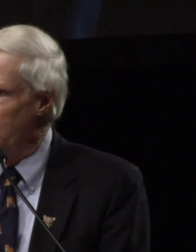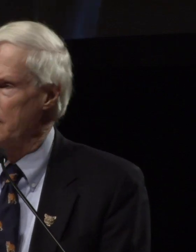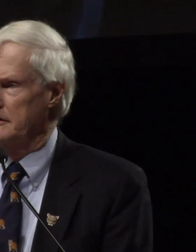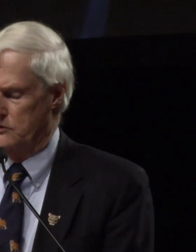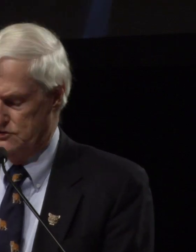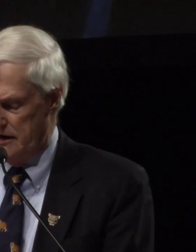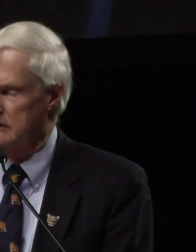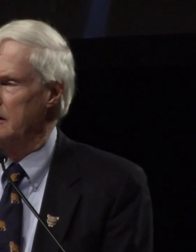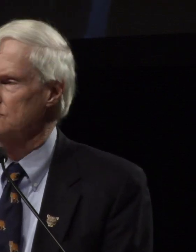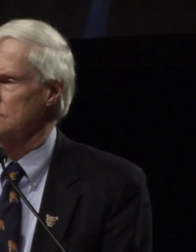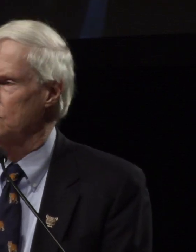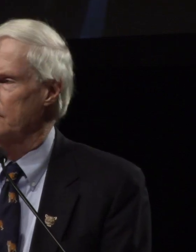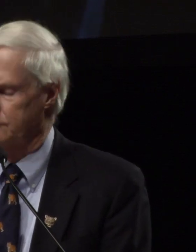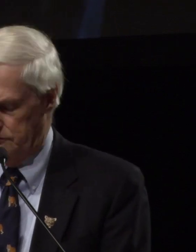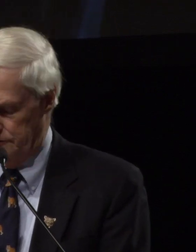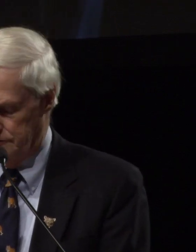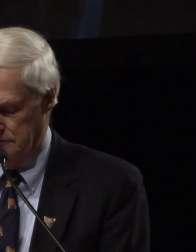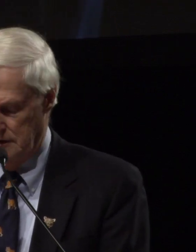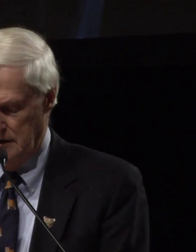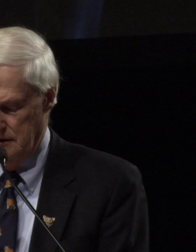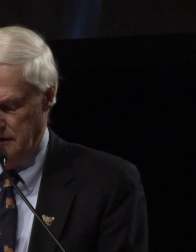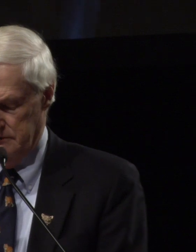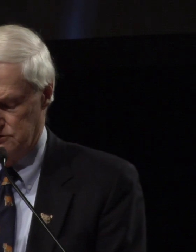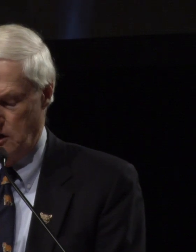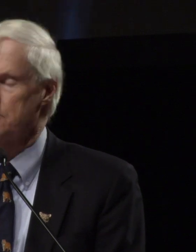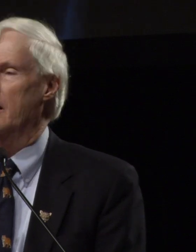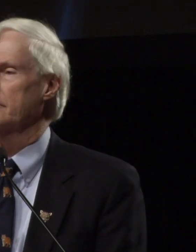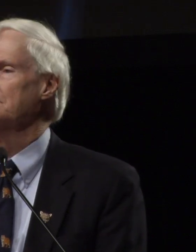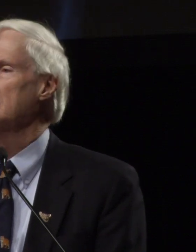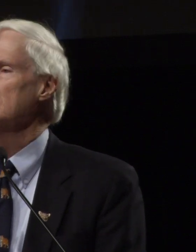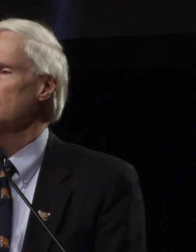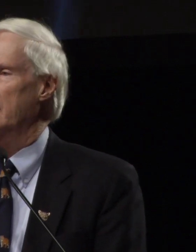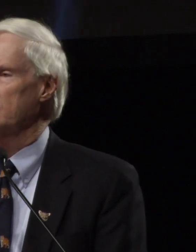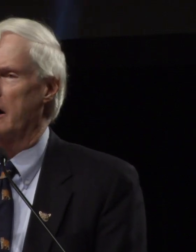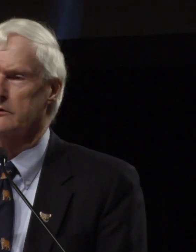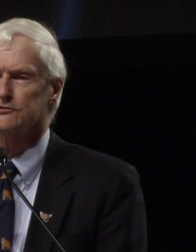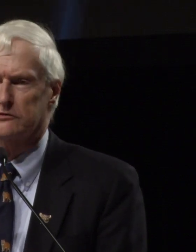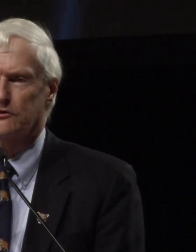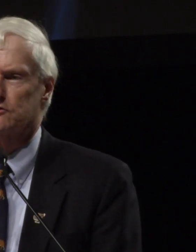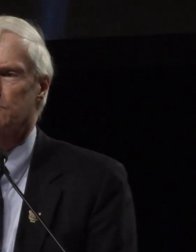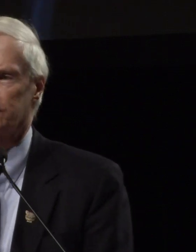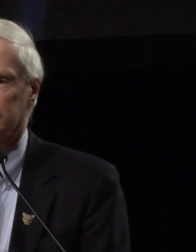DEDICATION TO OUR STUDENTS. I AM SO PROUD TO HAVE THE HONOR OF SERVING AS YOUR PRESIDENT.